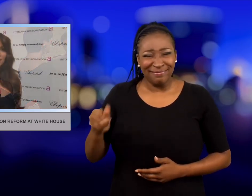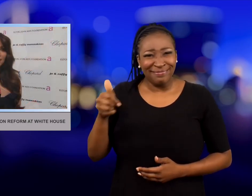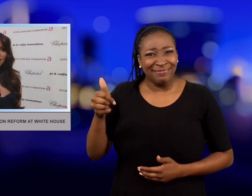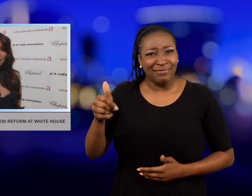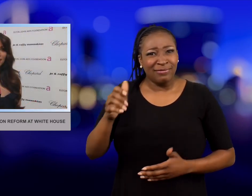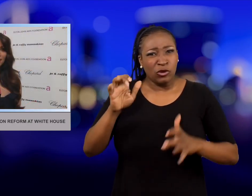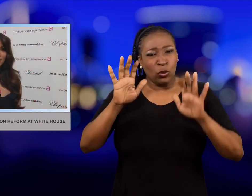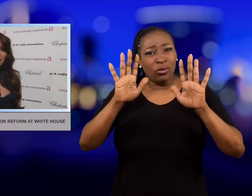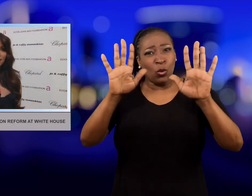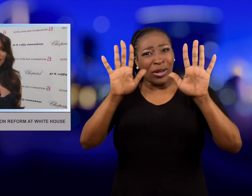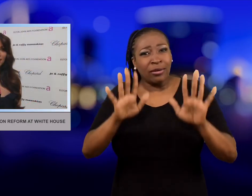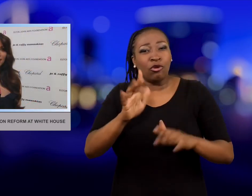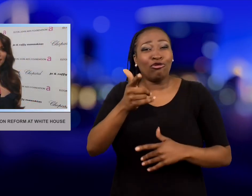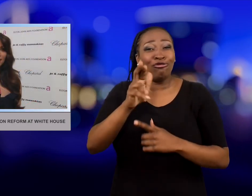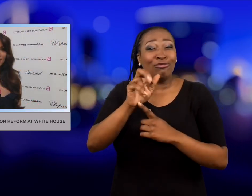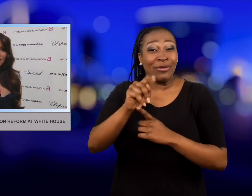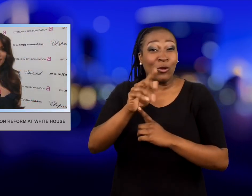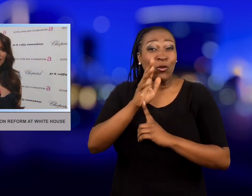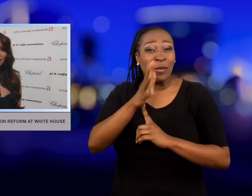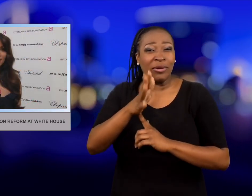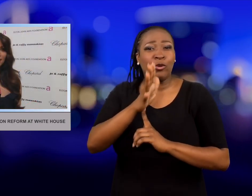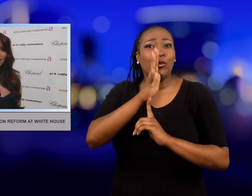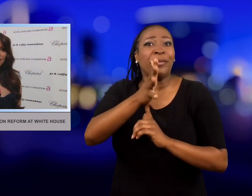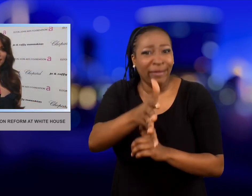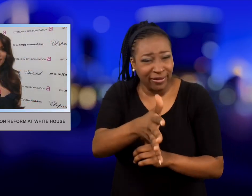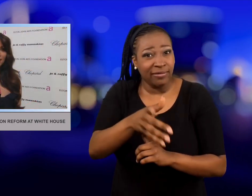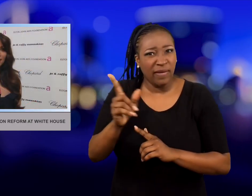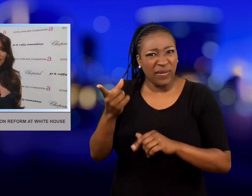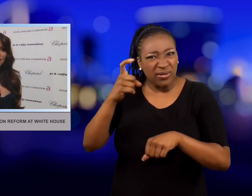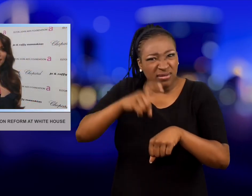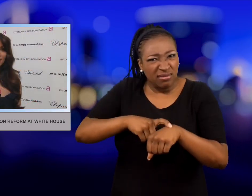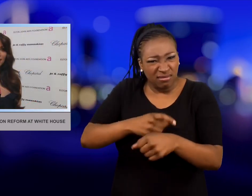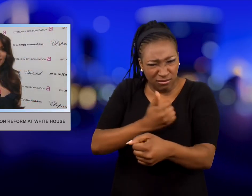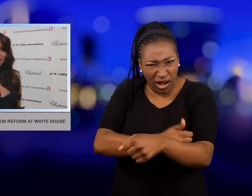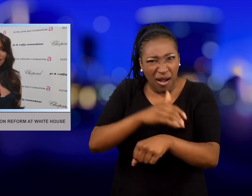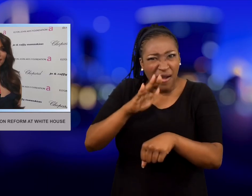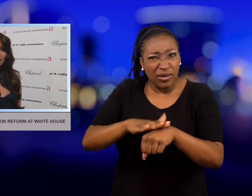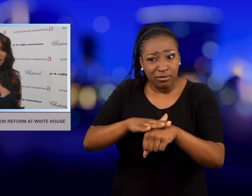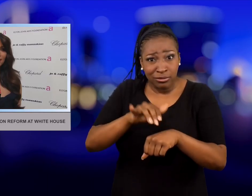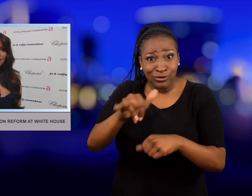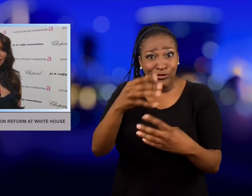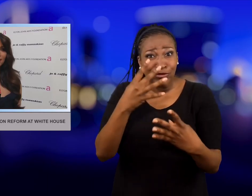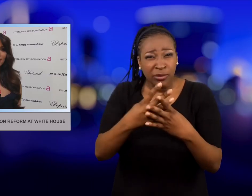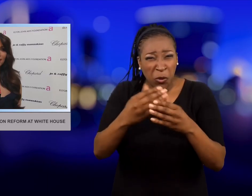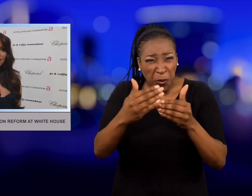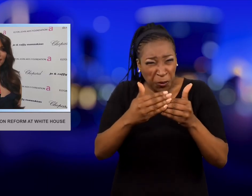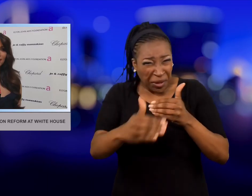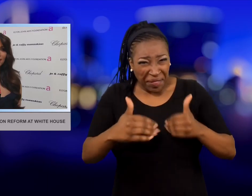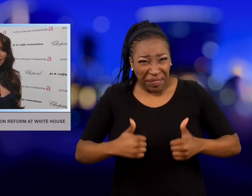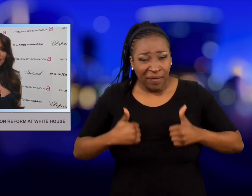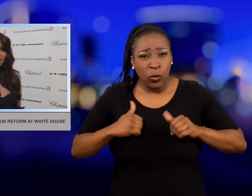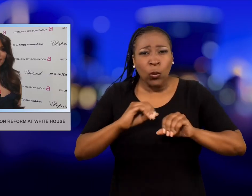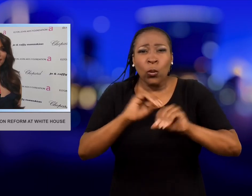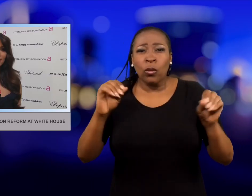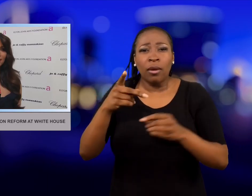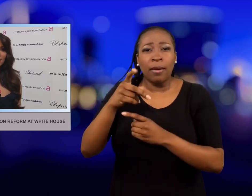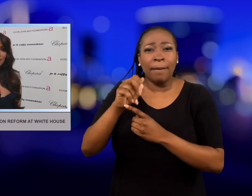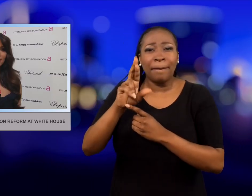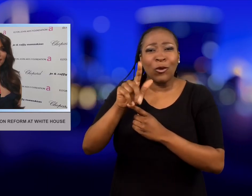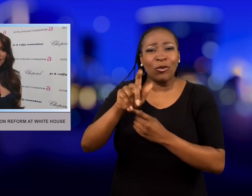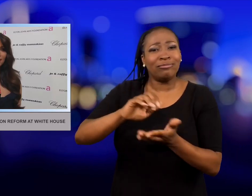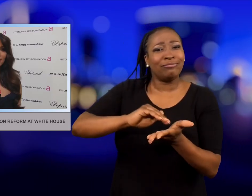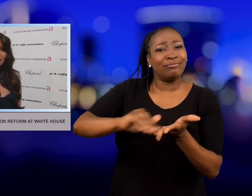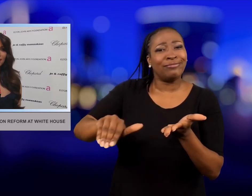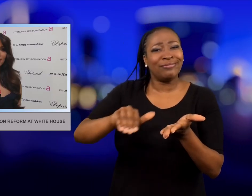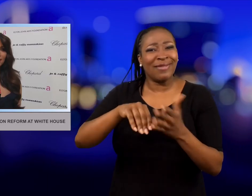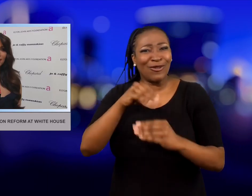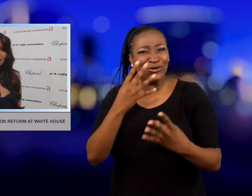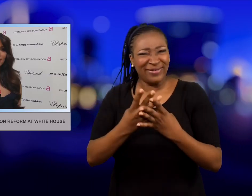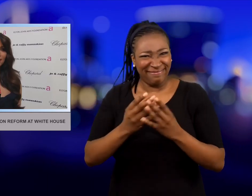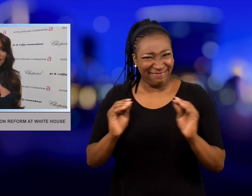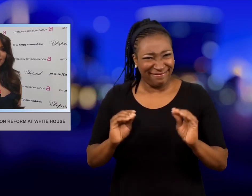Johnson is a great-grandmother serving a life sentence without parole for a first-time drug